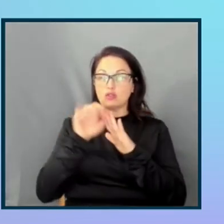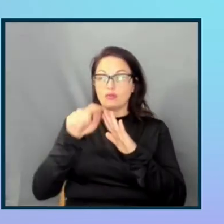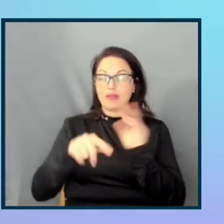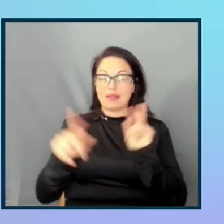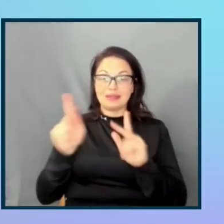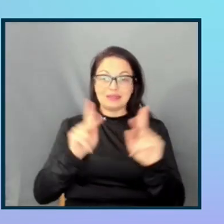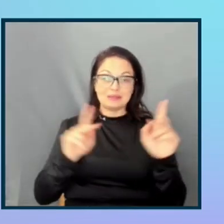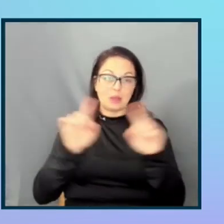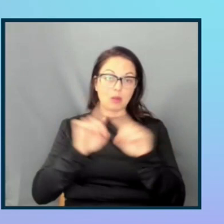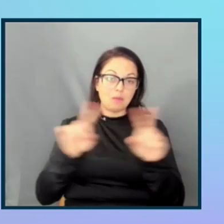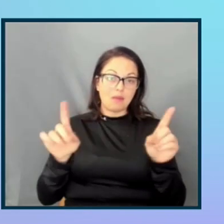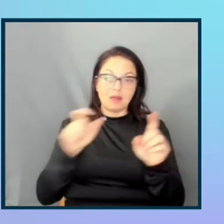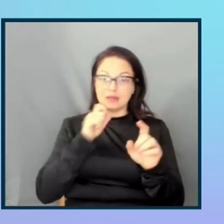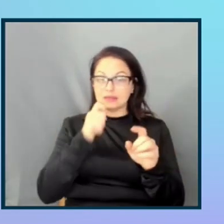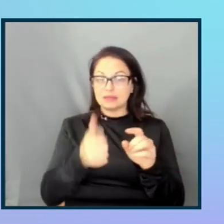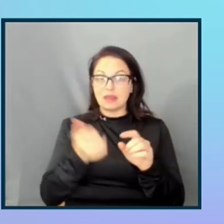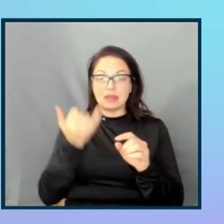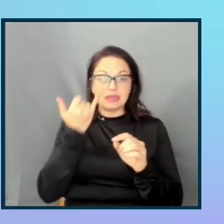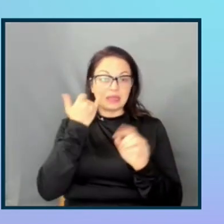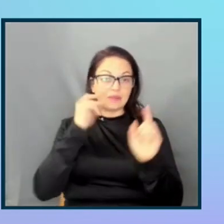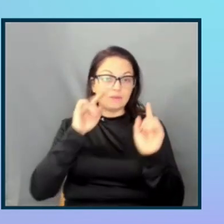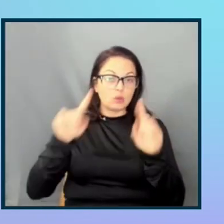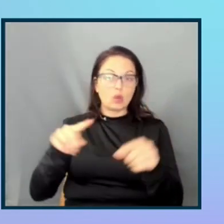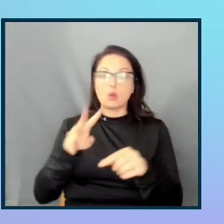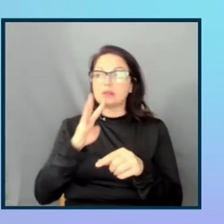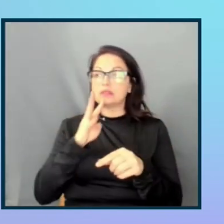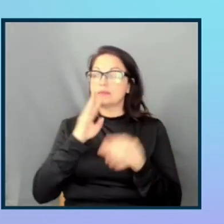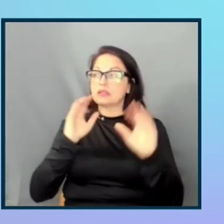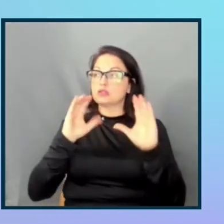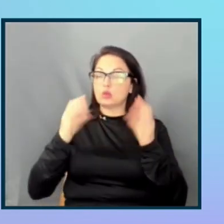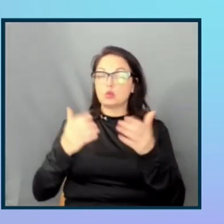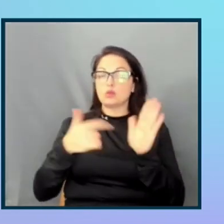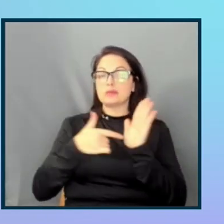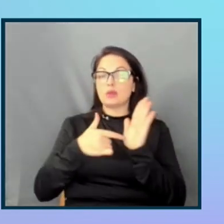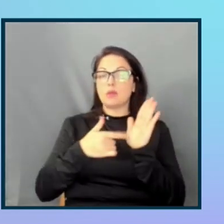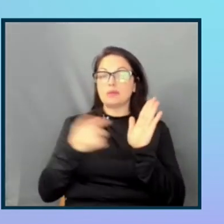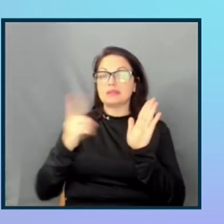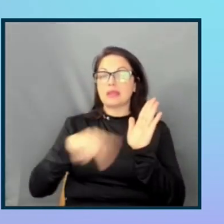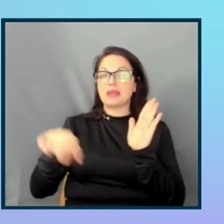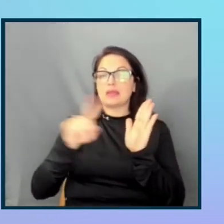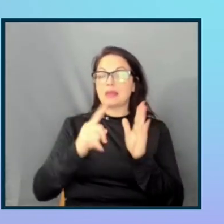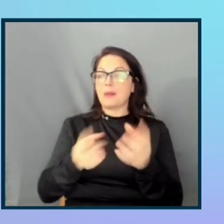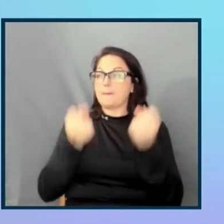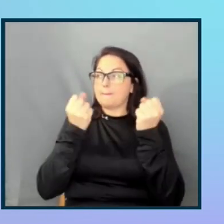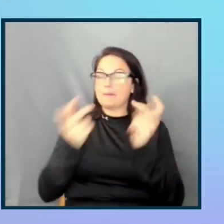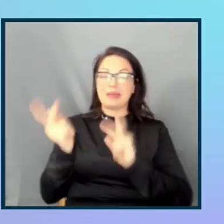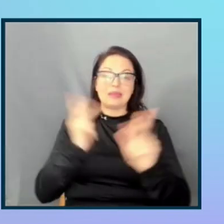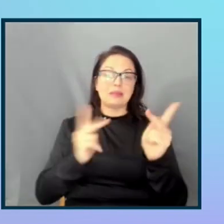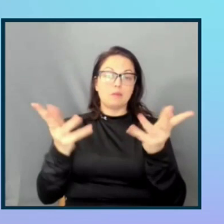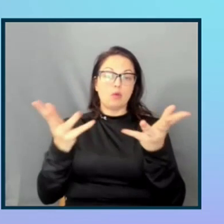If you go and speak to the groups that represent them, a lot of people want to speak about their existence.